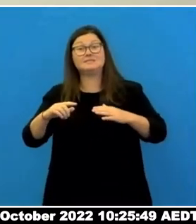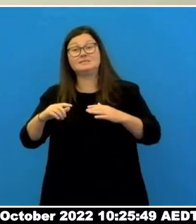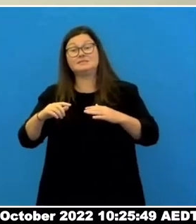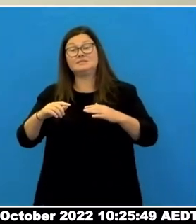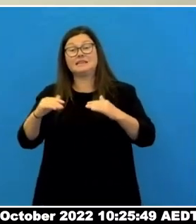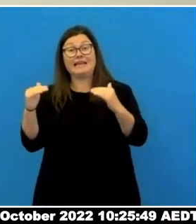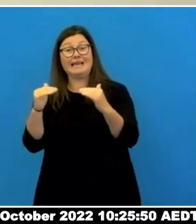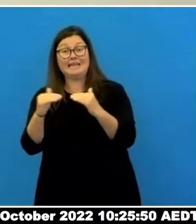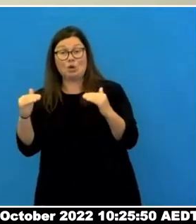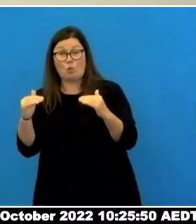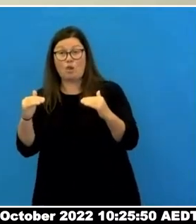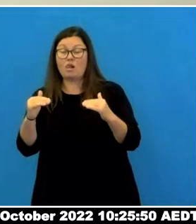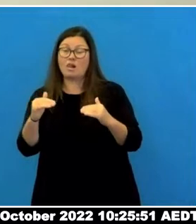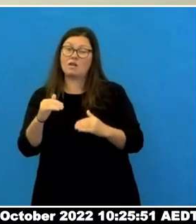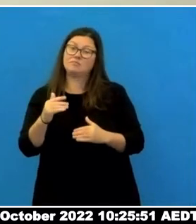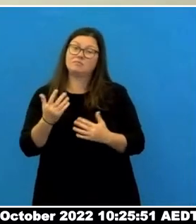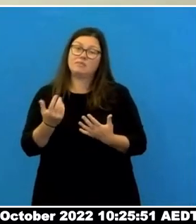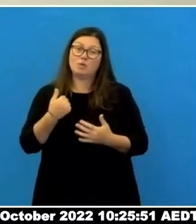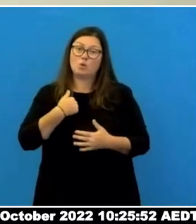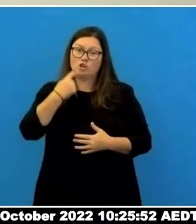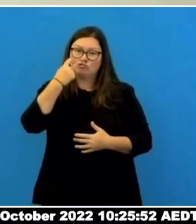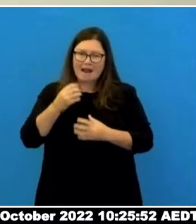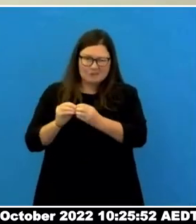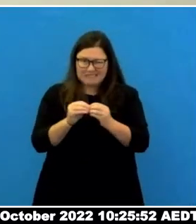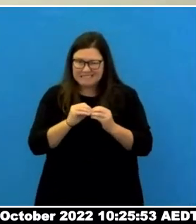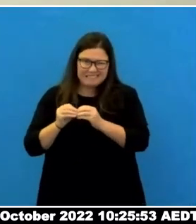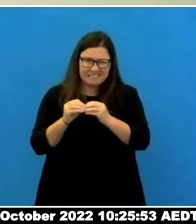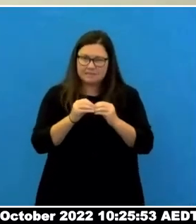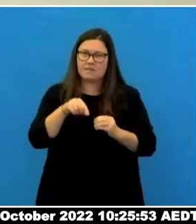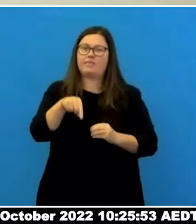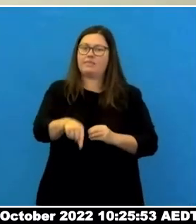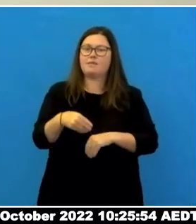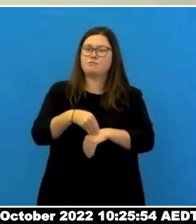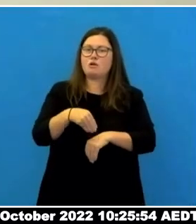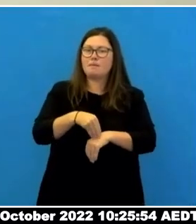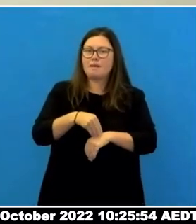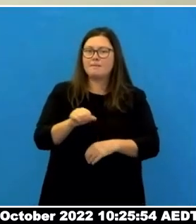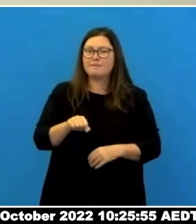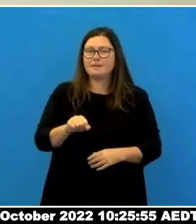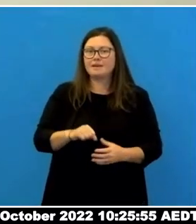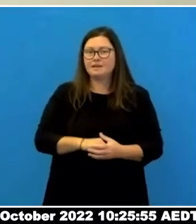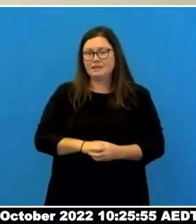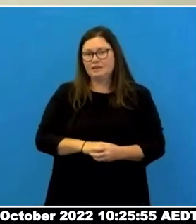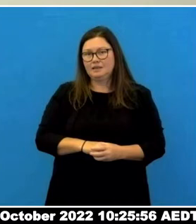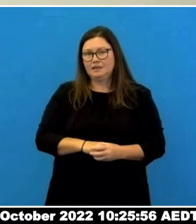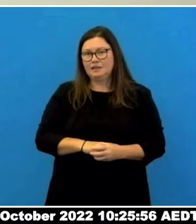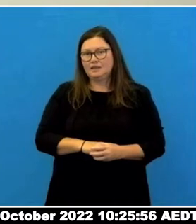So, it is it is an issue of concern to us that we are possibly looking more in depth